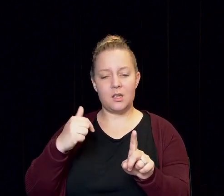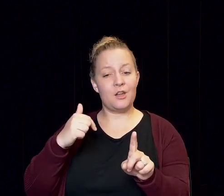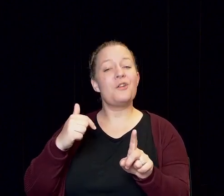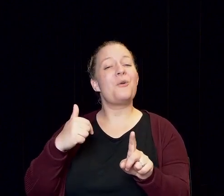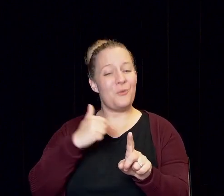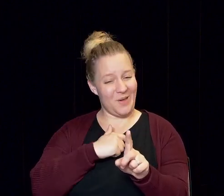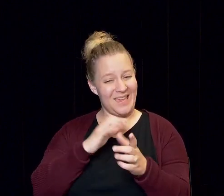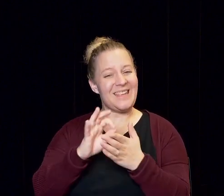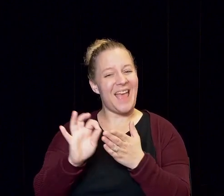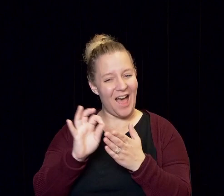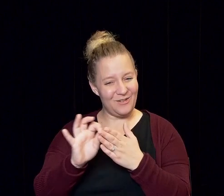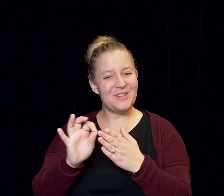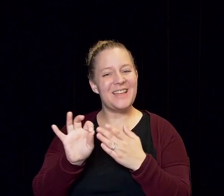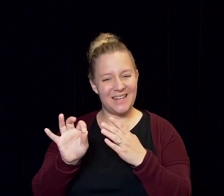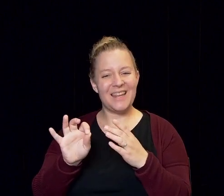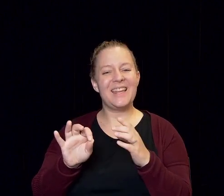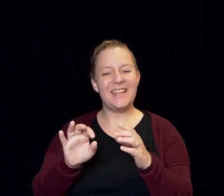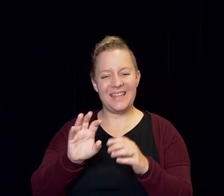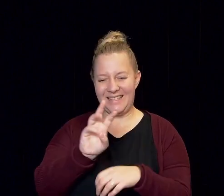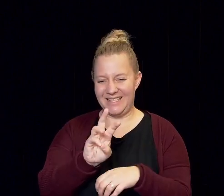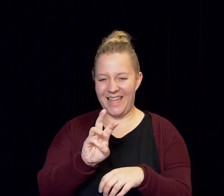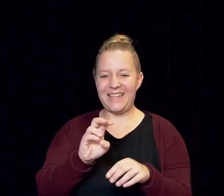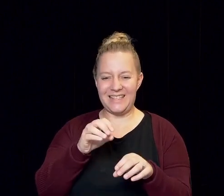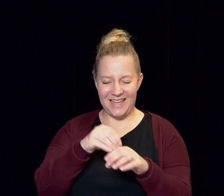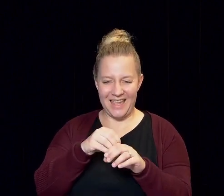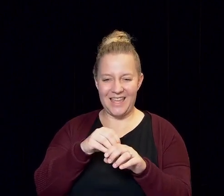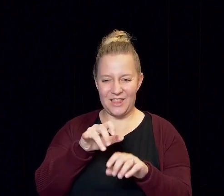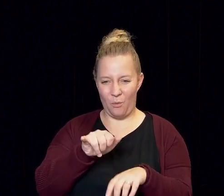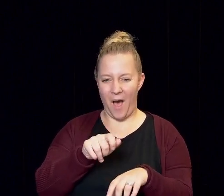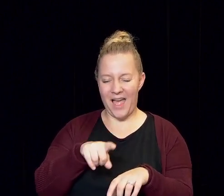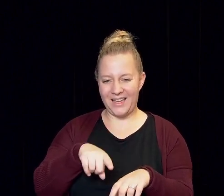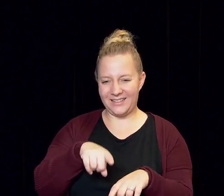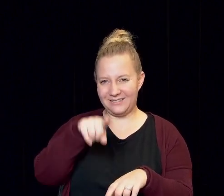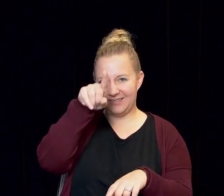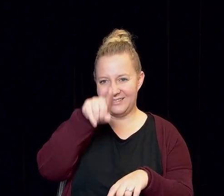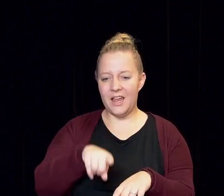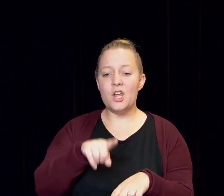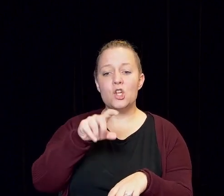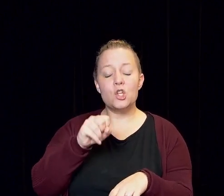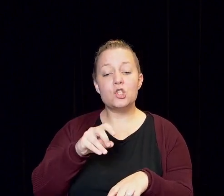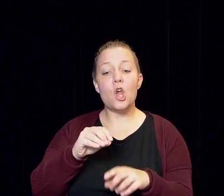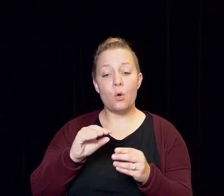so I did not actually count up 6 spaces, I just go up to the level of the number 6 right